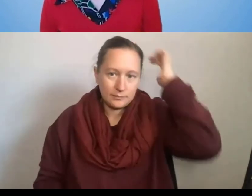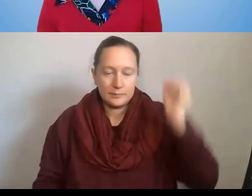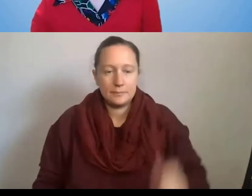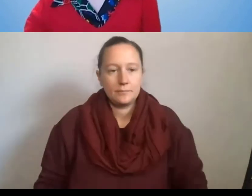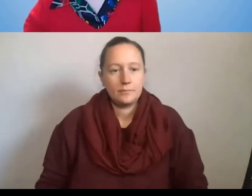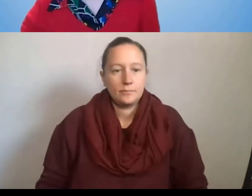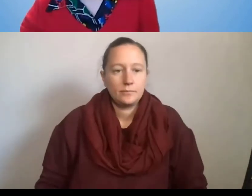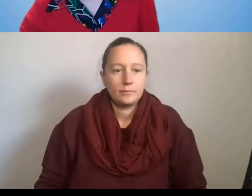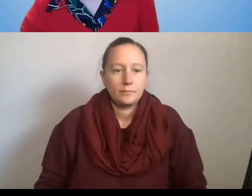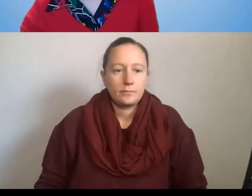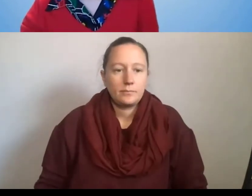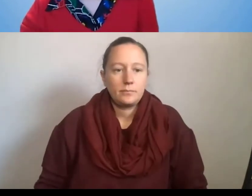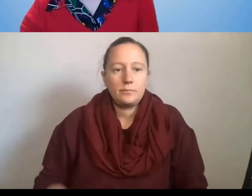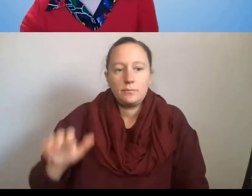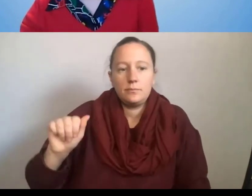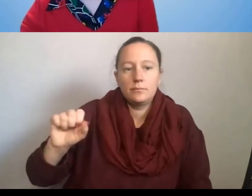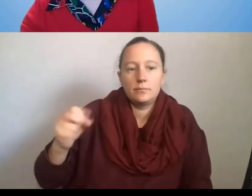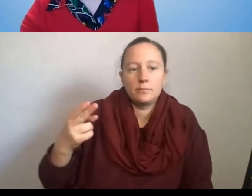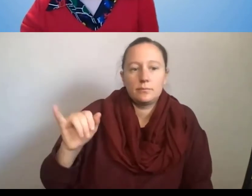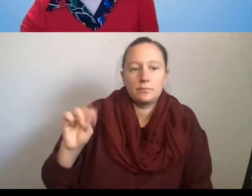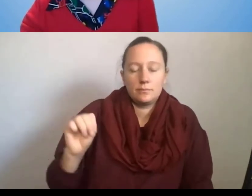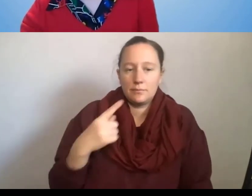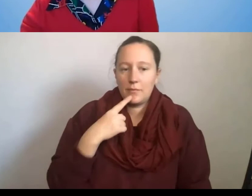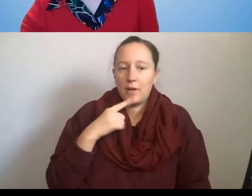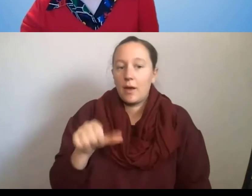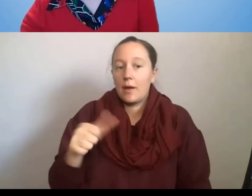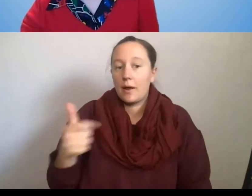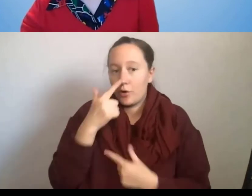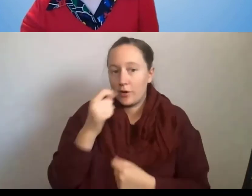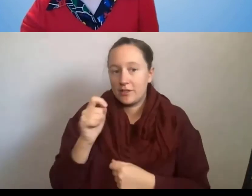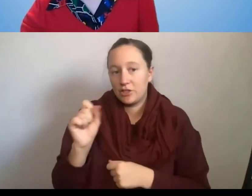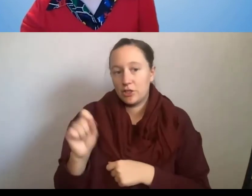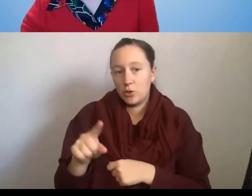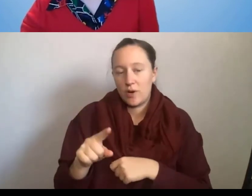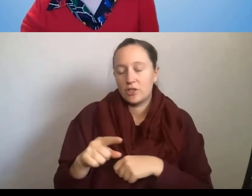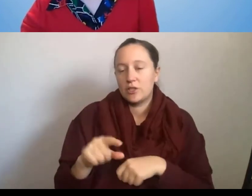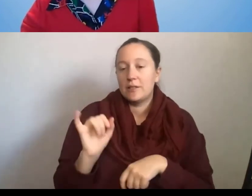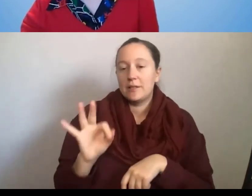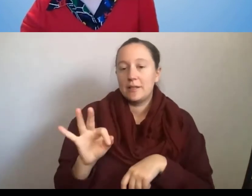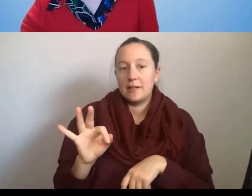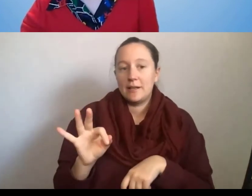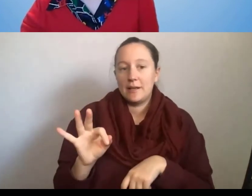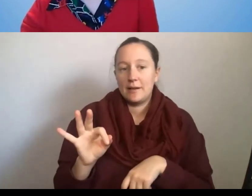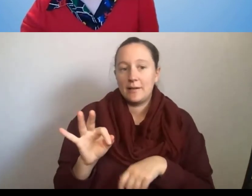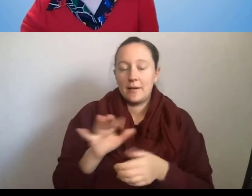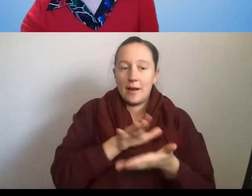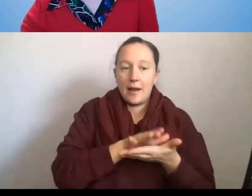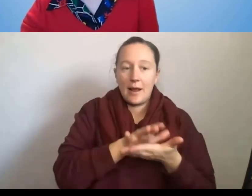Ashim Subedee: Another interesting question someone asked, typical transition from an academic lab to a product,